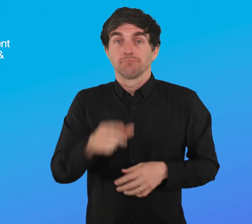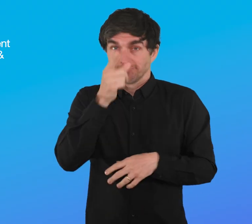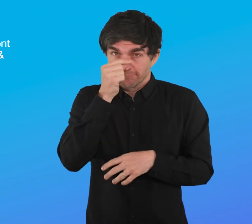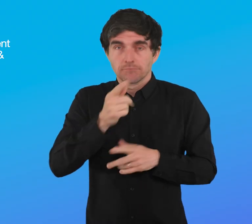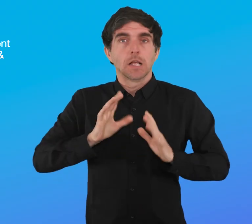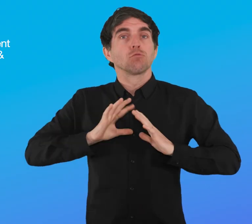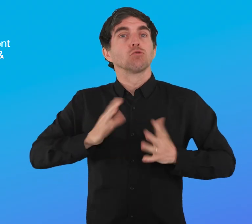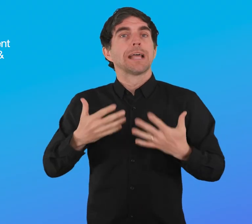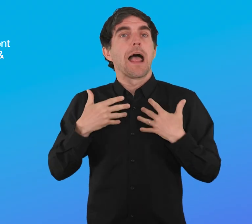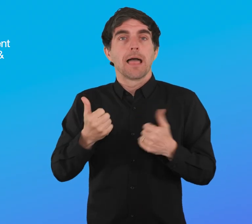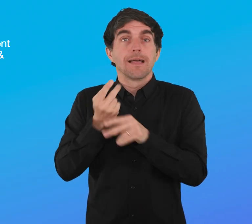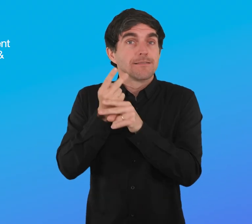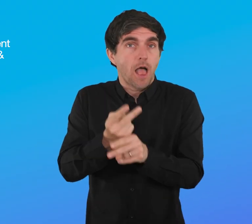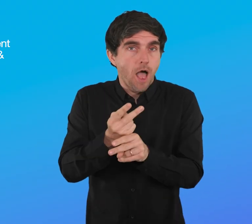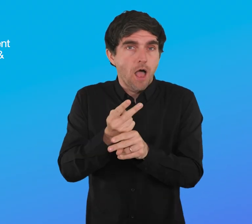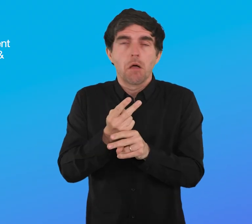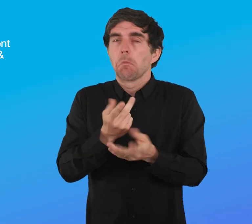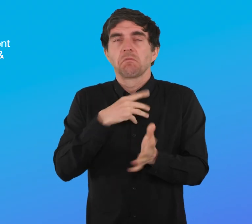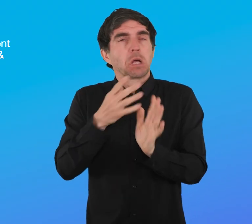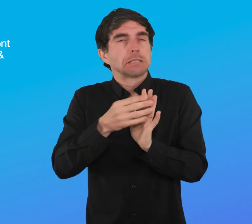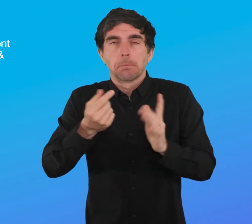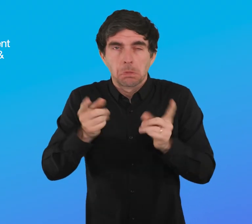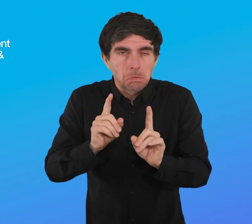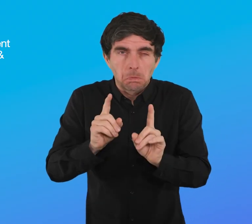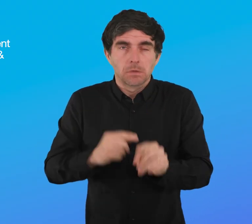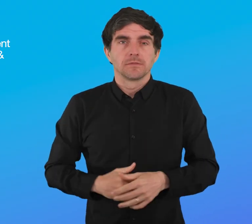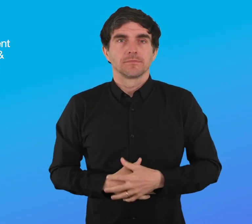You may be able to get free health care, such as: